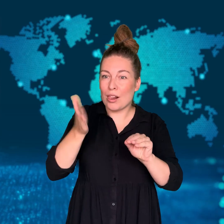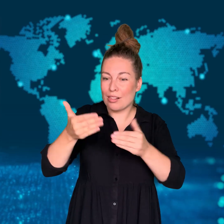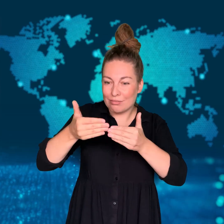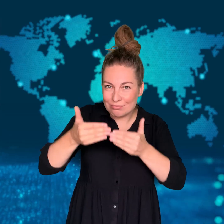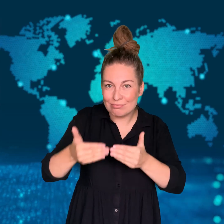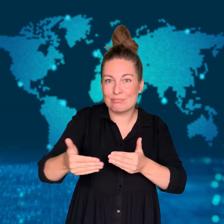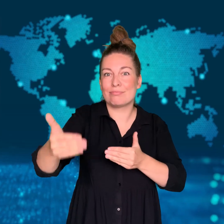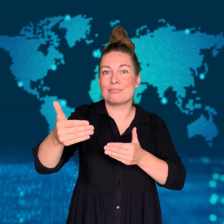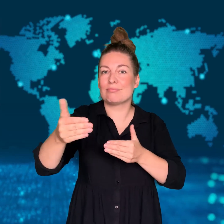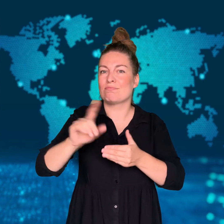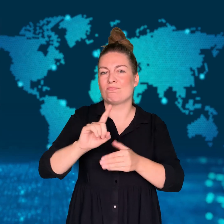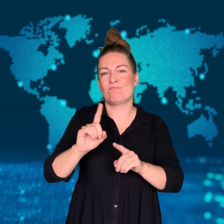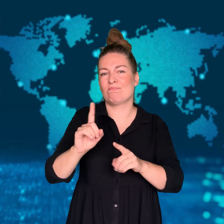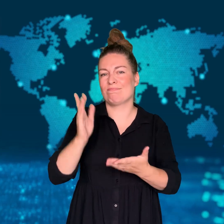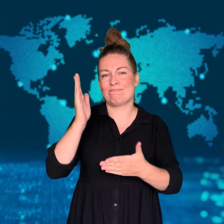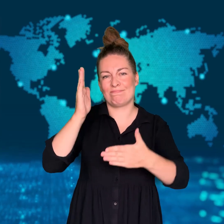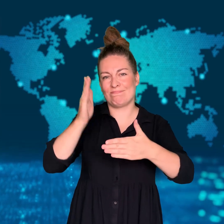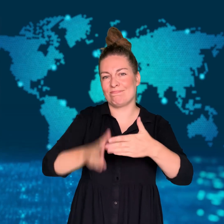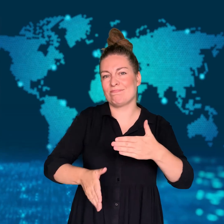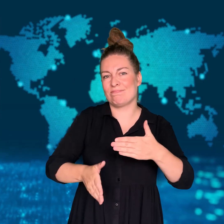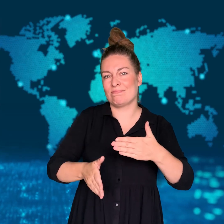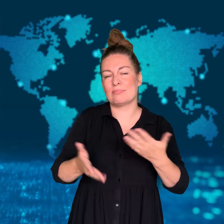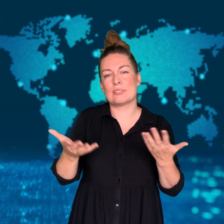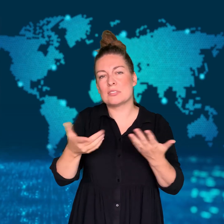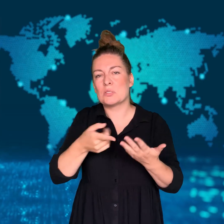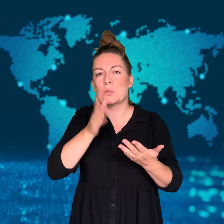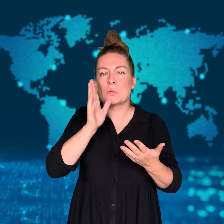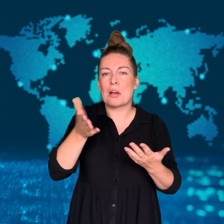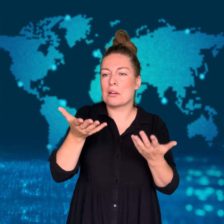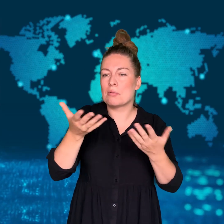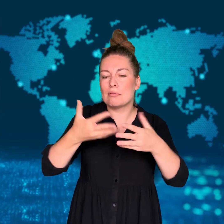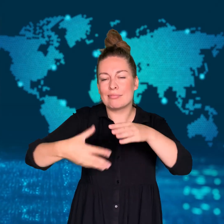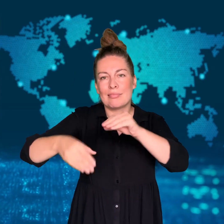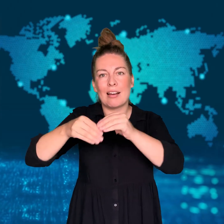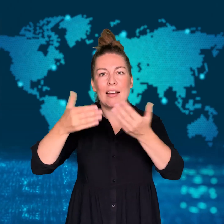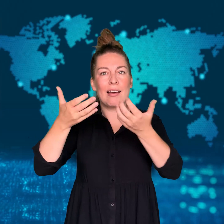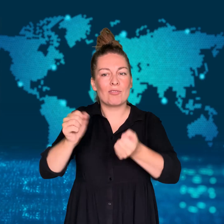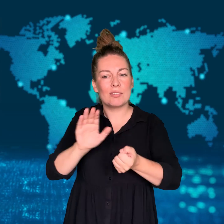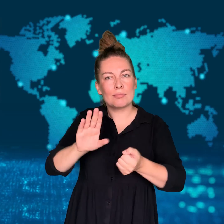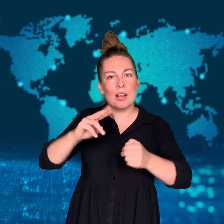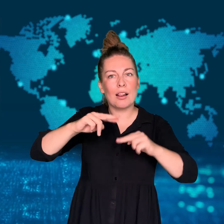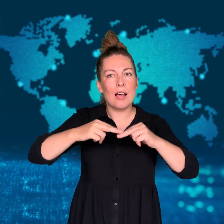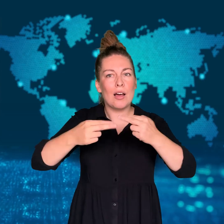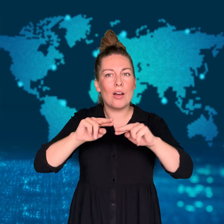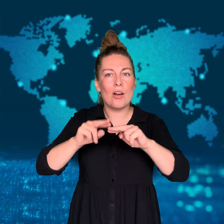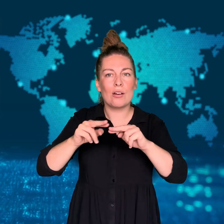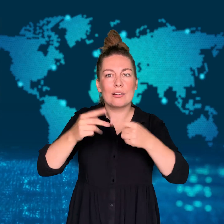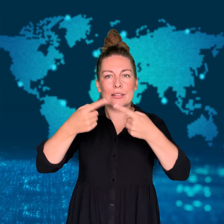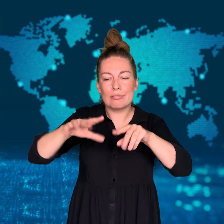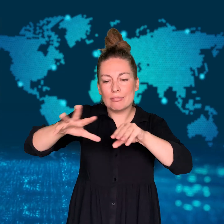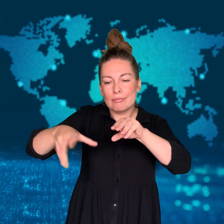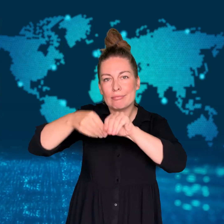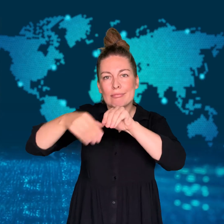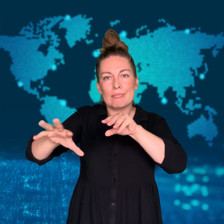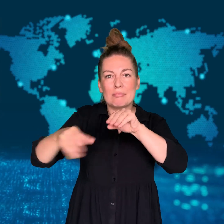Though not to be used for bricks, the material will still be